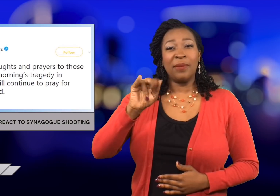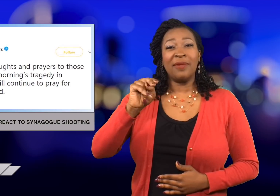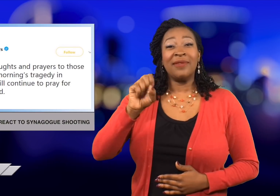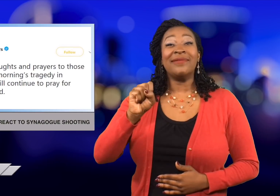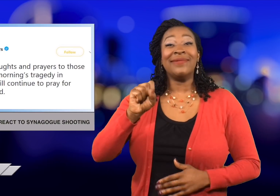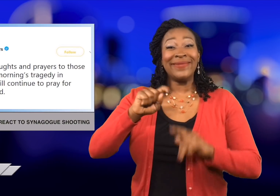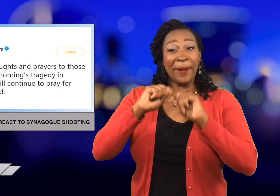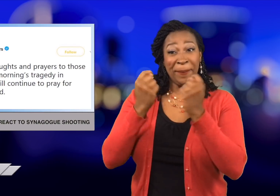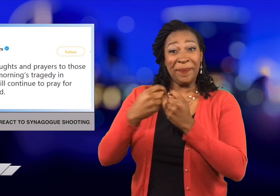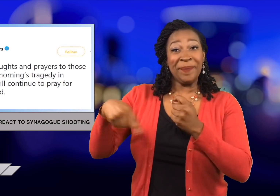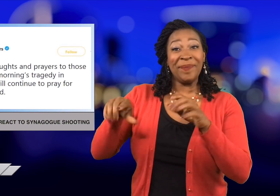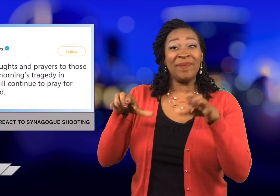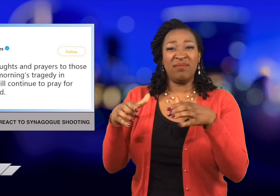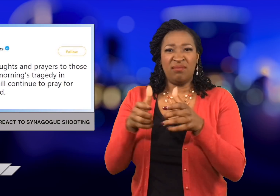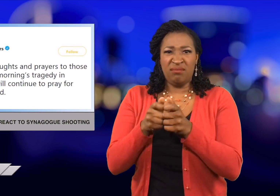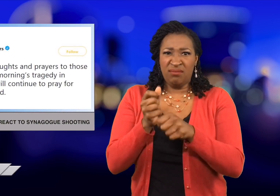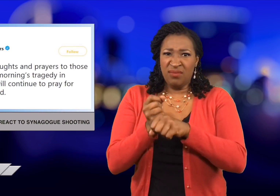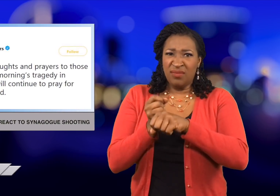tragedy.